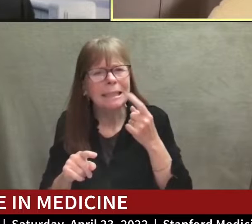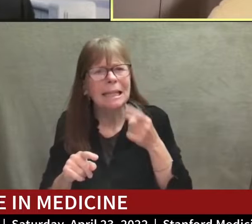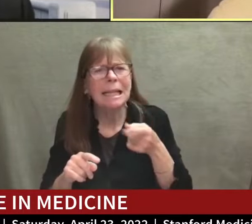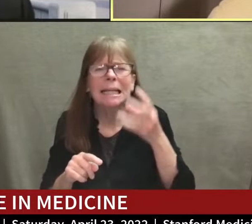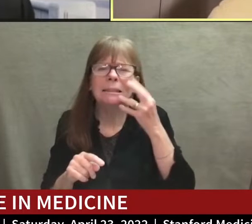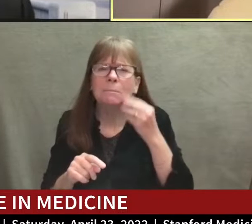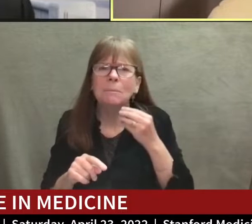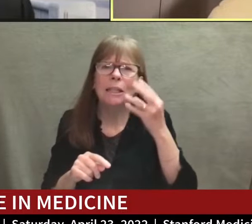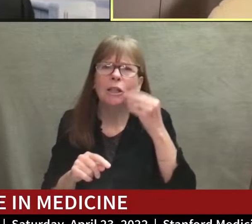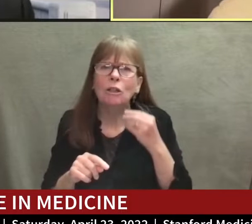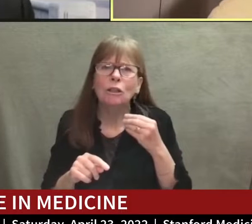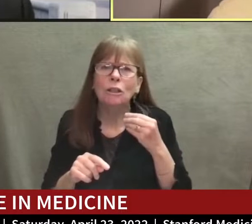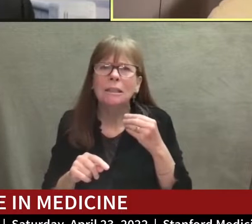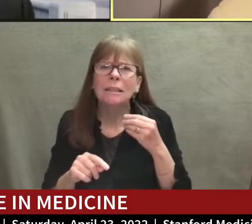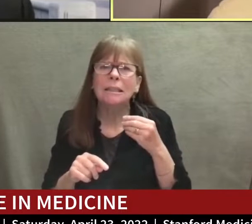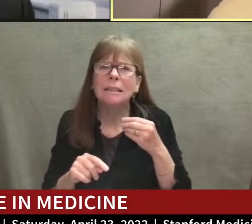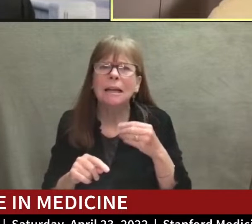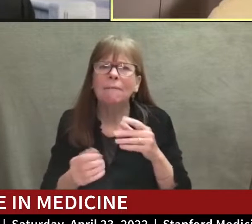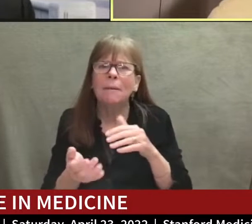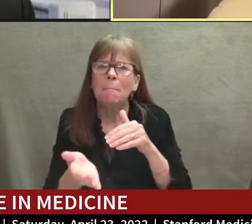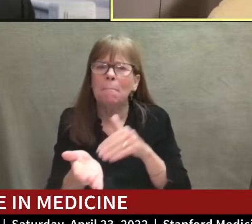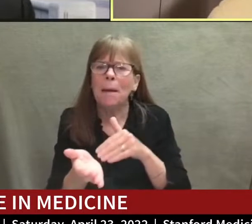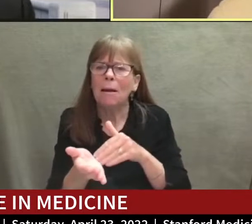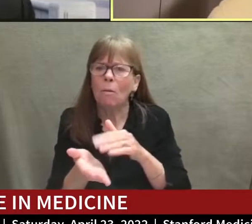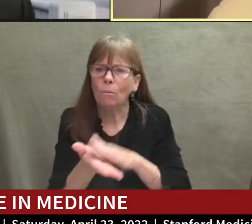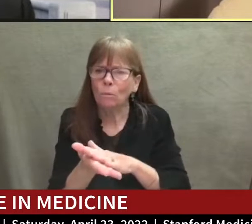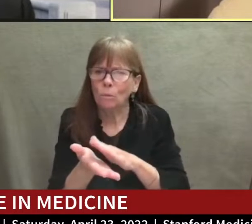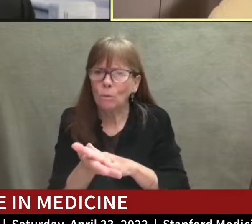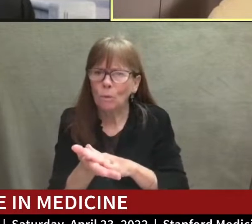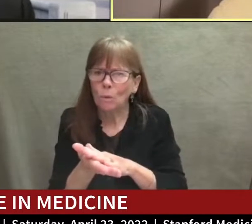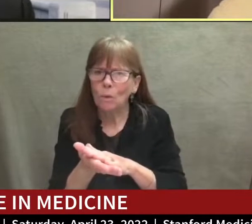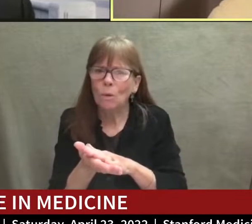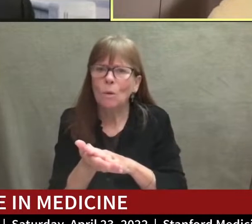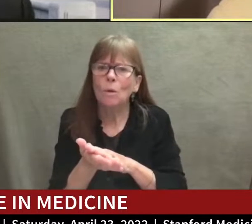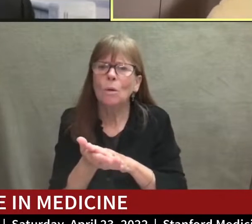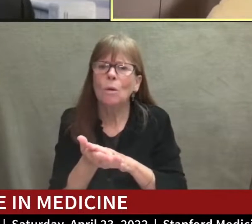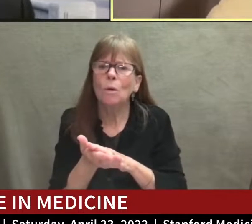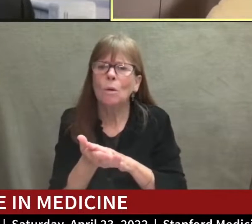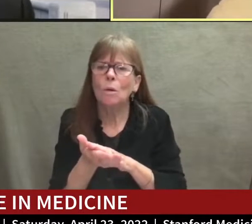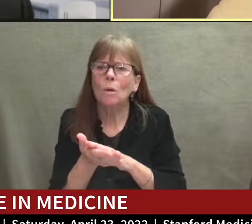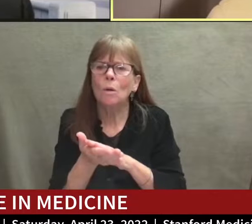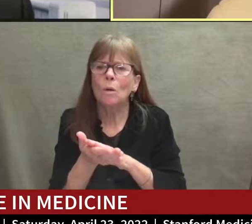medical education, and training, and working in the profession